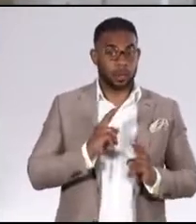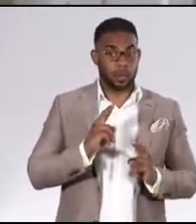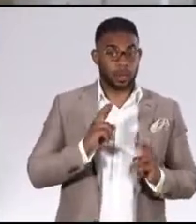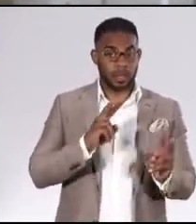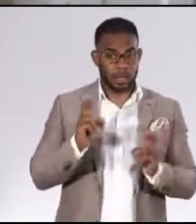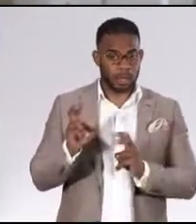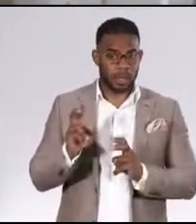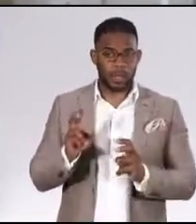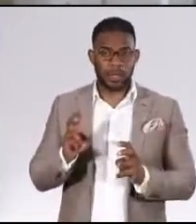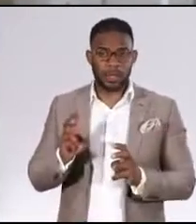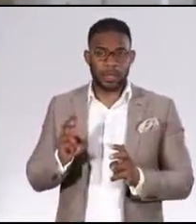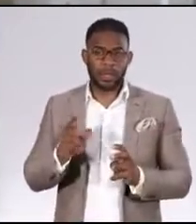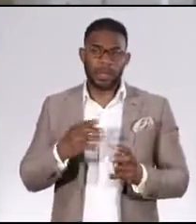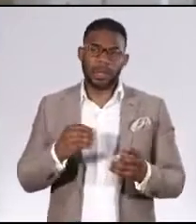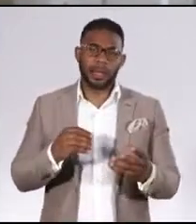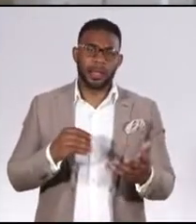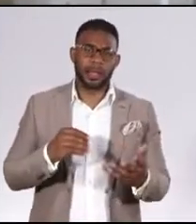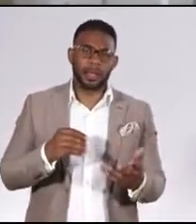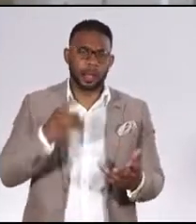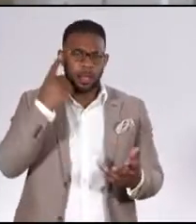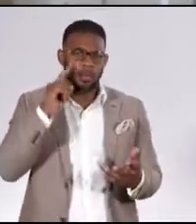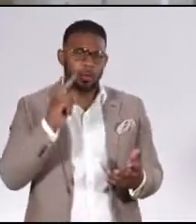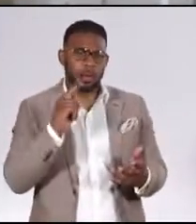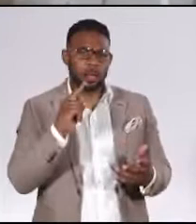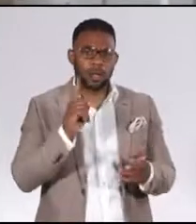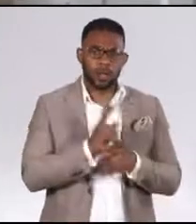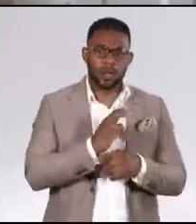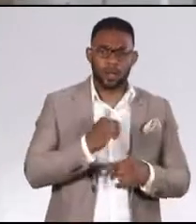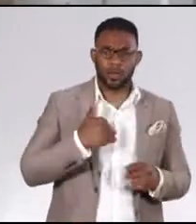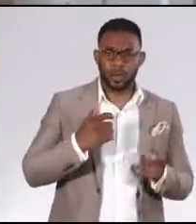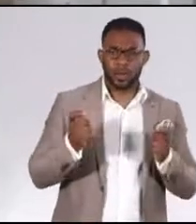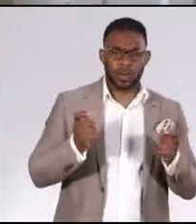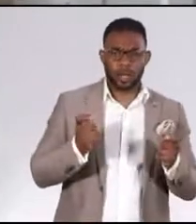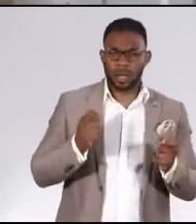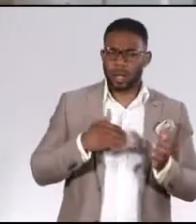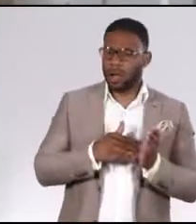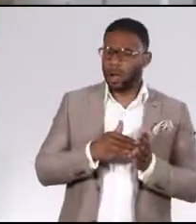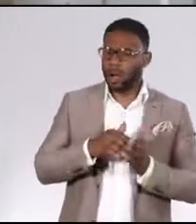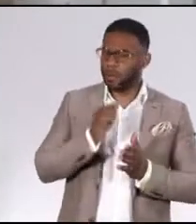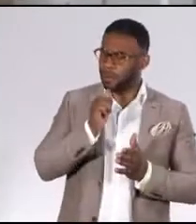um and. For the products that we regulate, there often isn't a president.